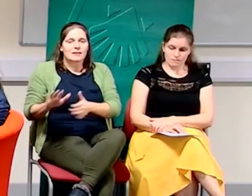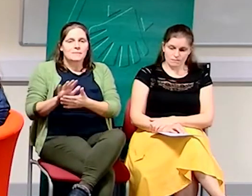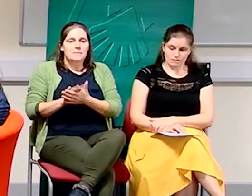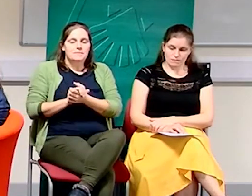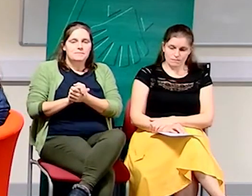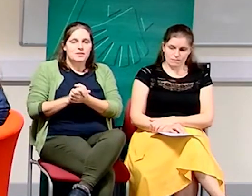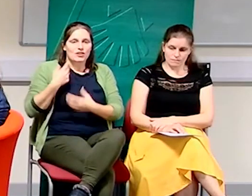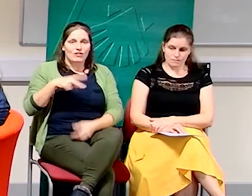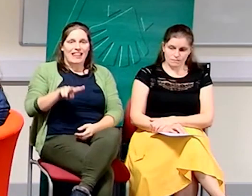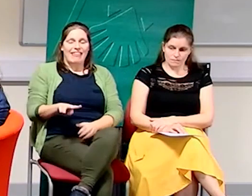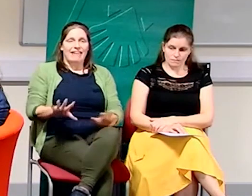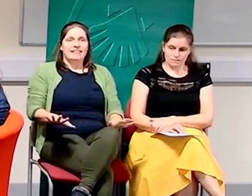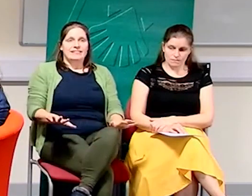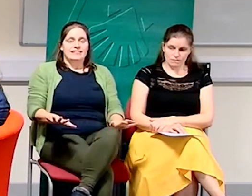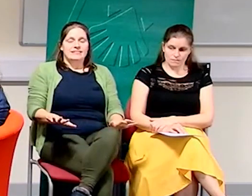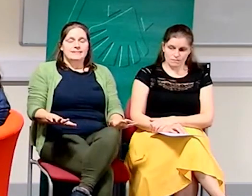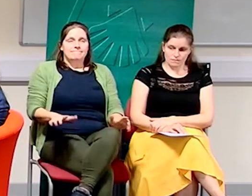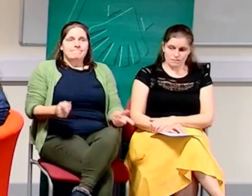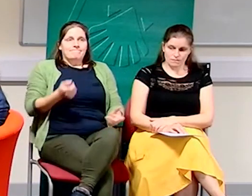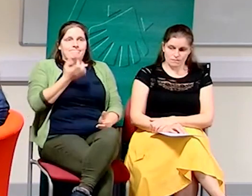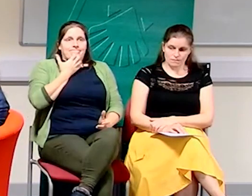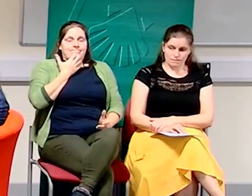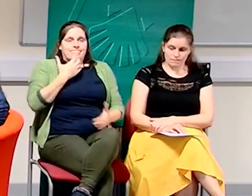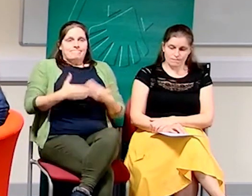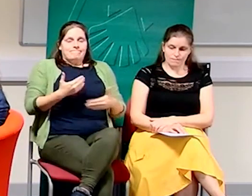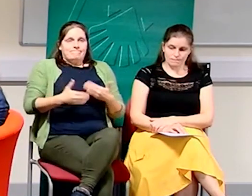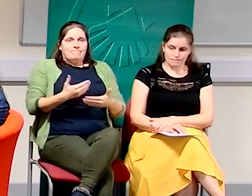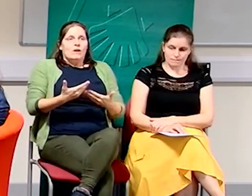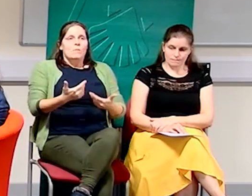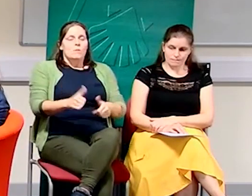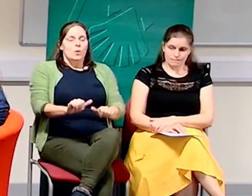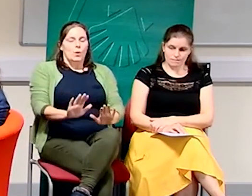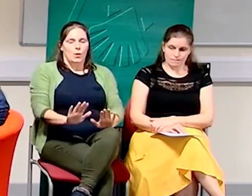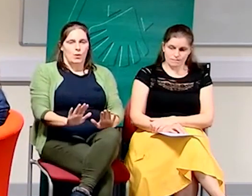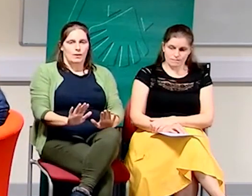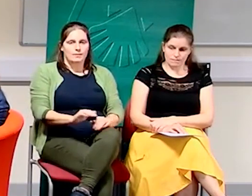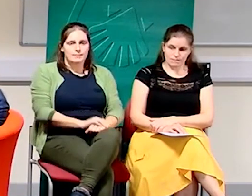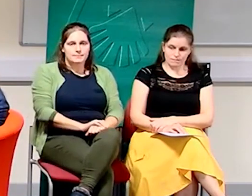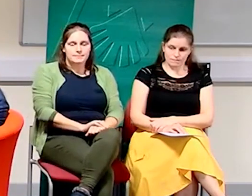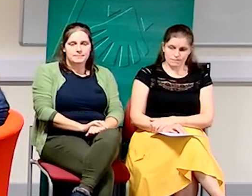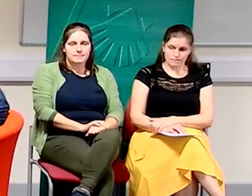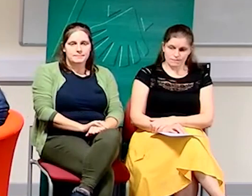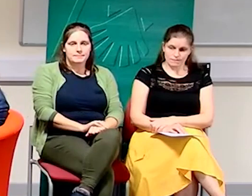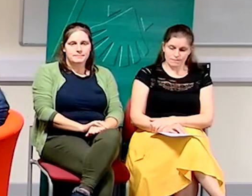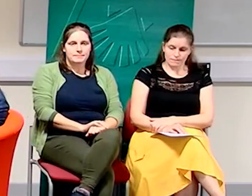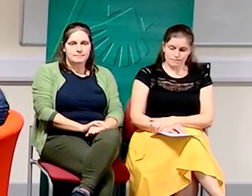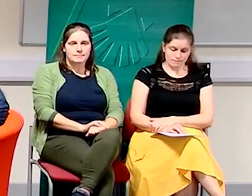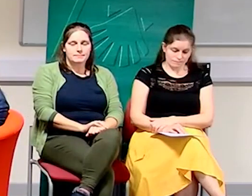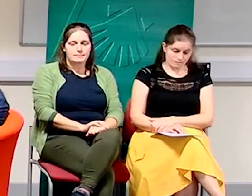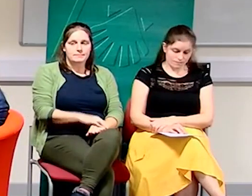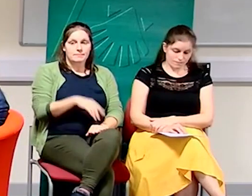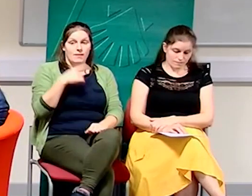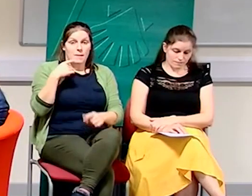there and just like grim and bearing it until it passes um and then I think the positive outcome